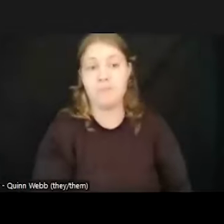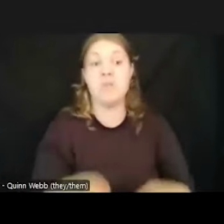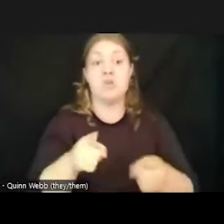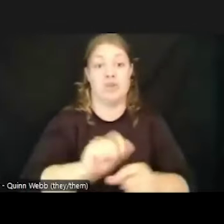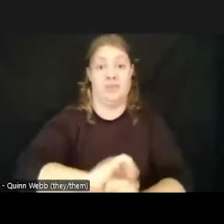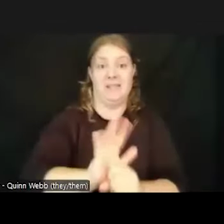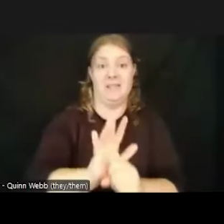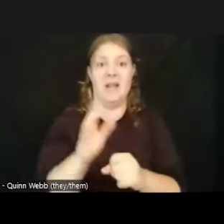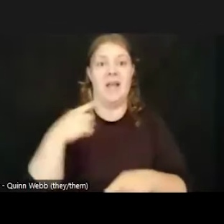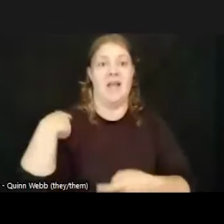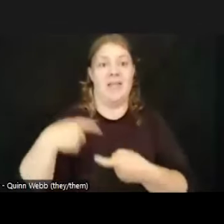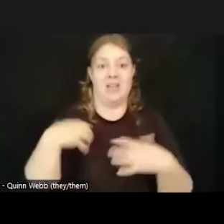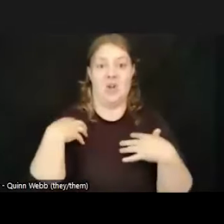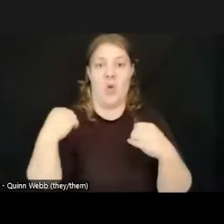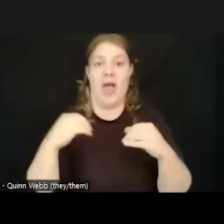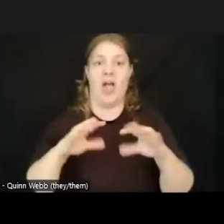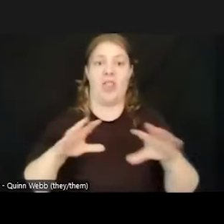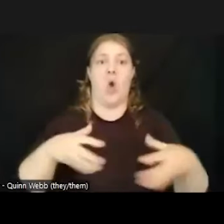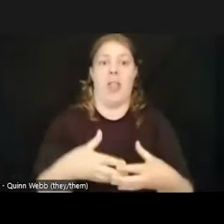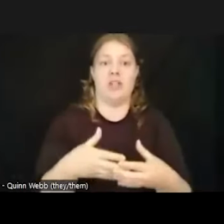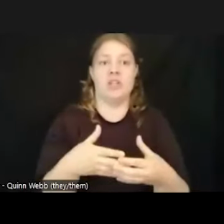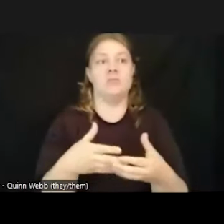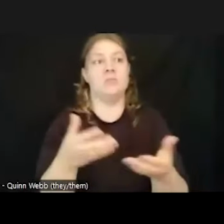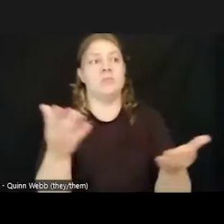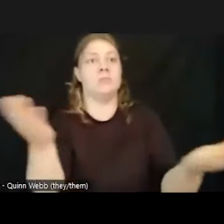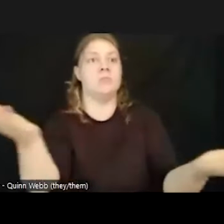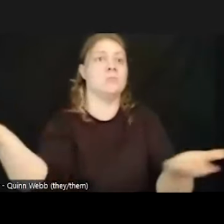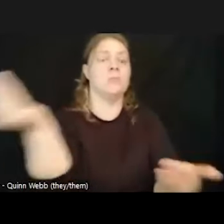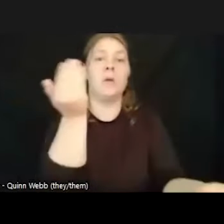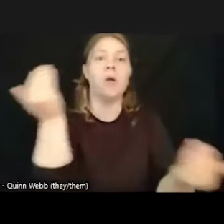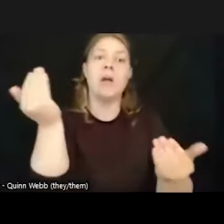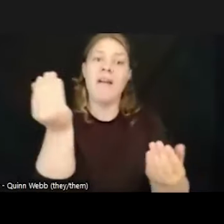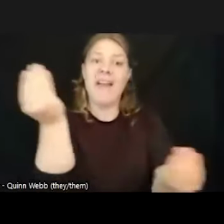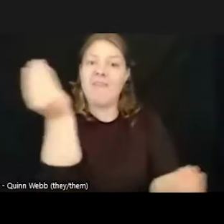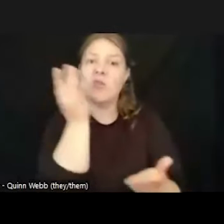Coalition called for information about Co to be translated into Spanish I gave you my own